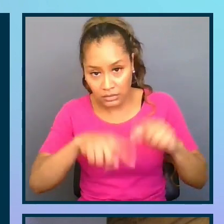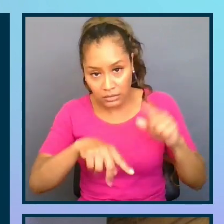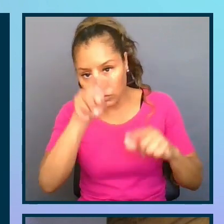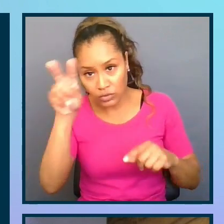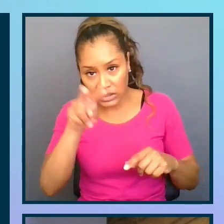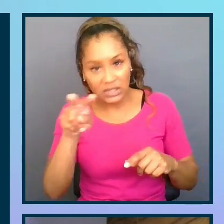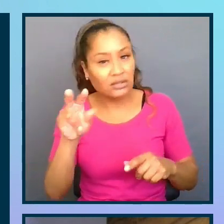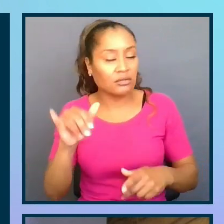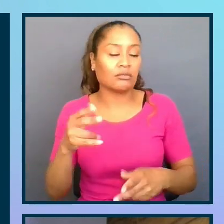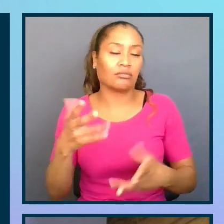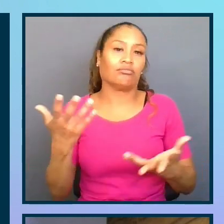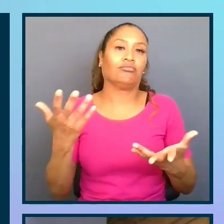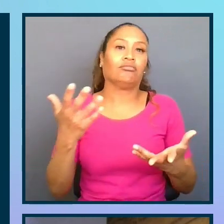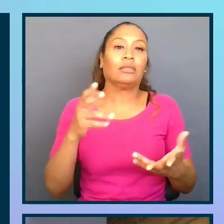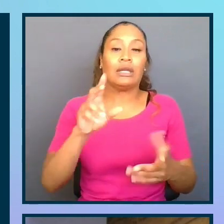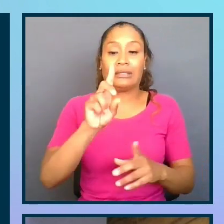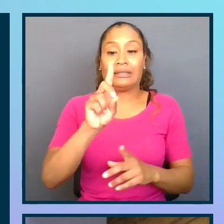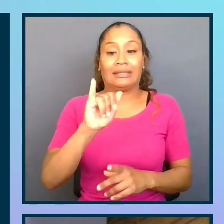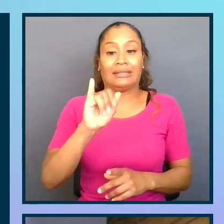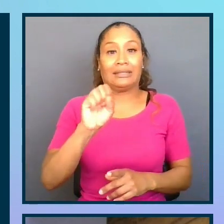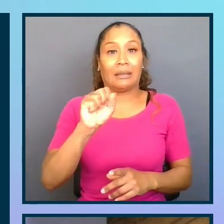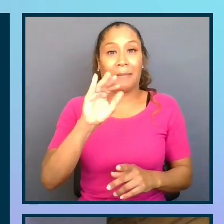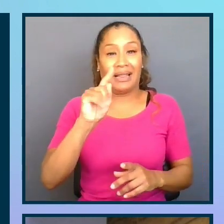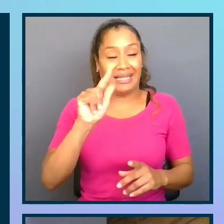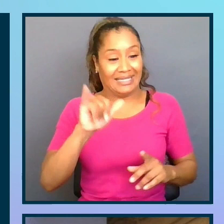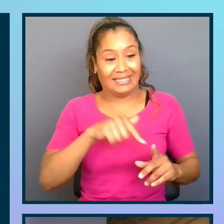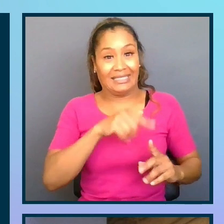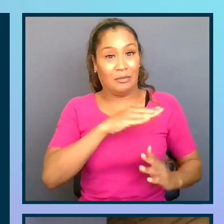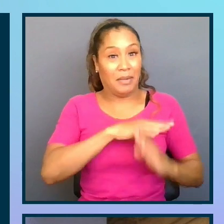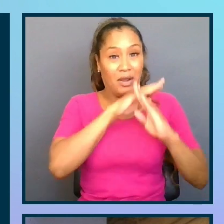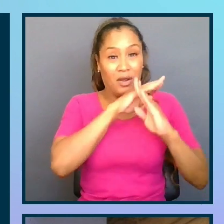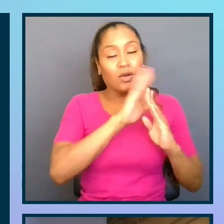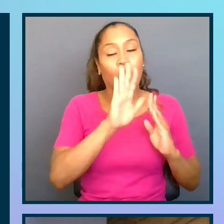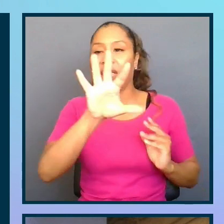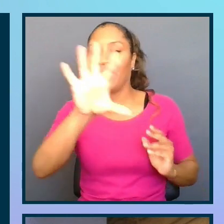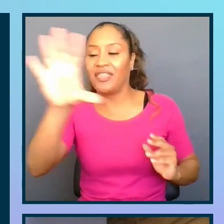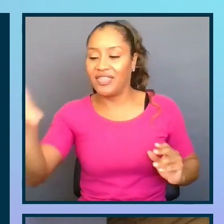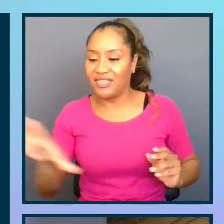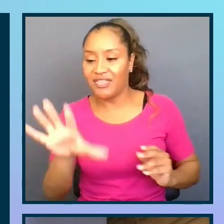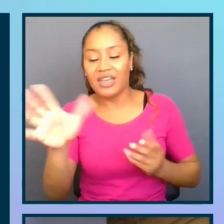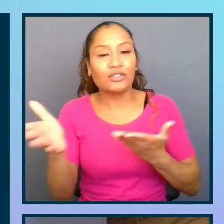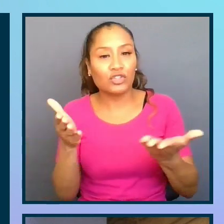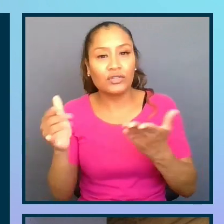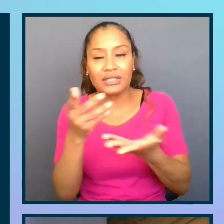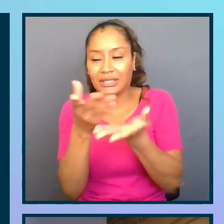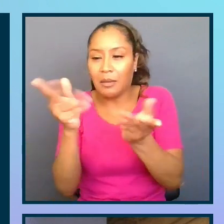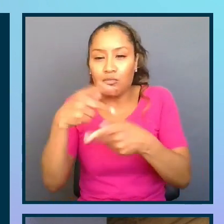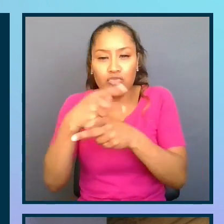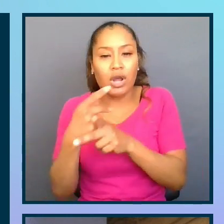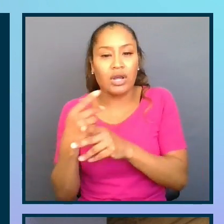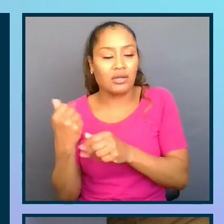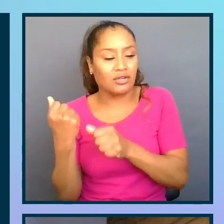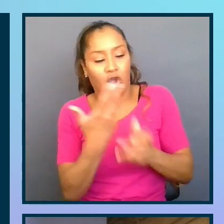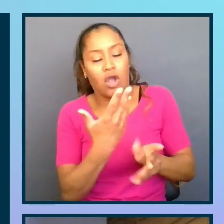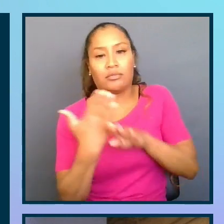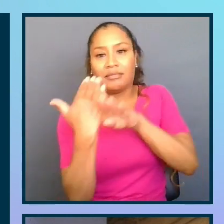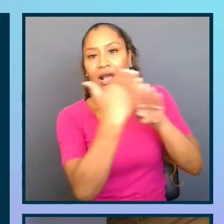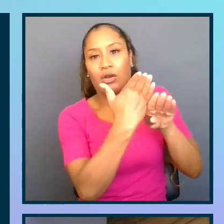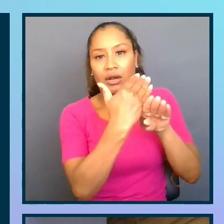So it's not the disability which is the barrier, it's the inaccessible service or product that creates a barrier, when a user that attempt to access it.